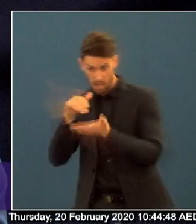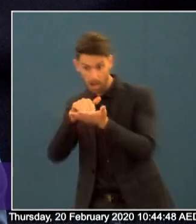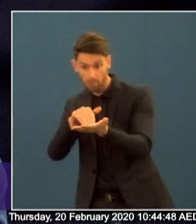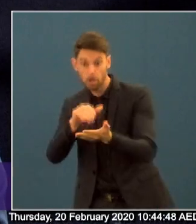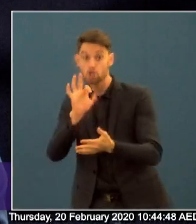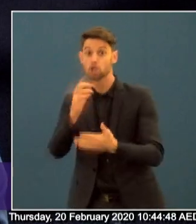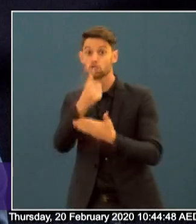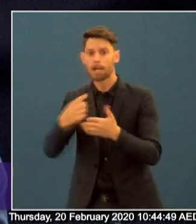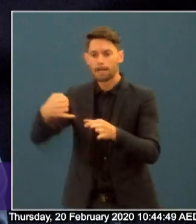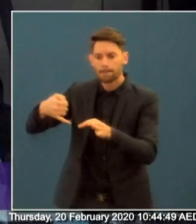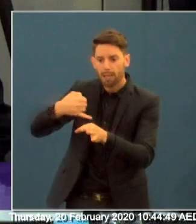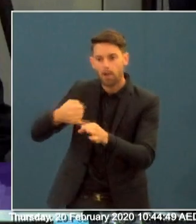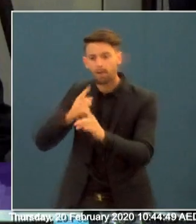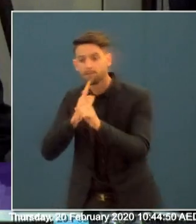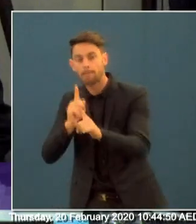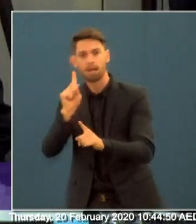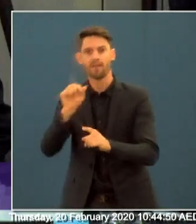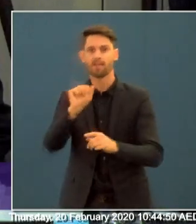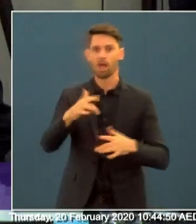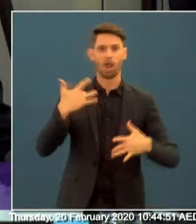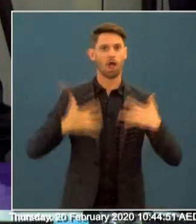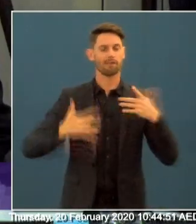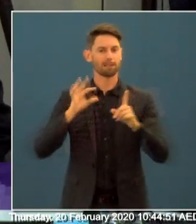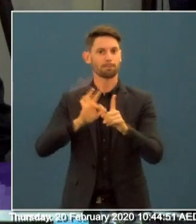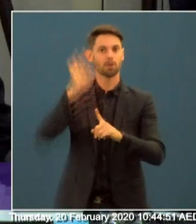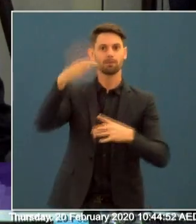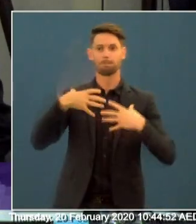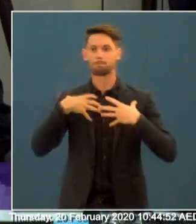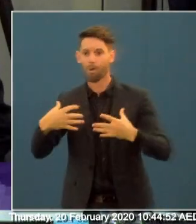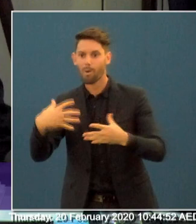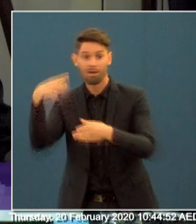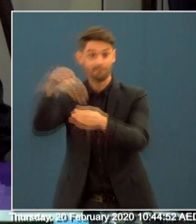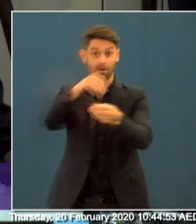Has someone designed a mechanism,